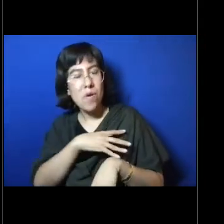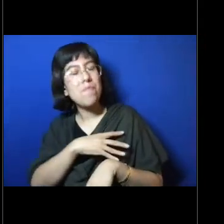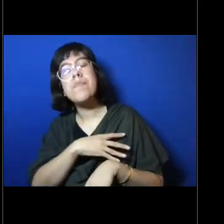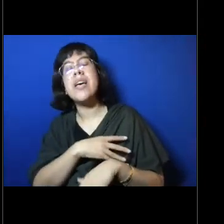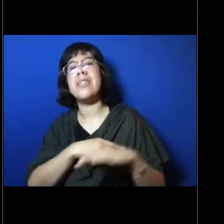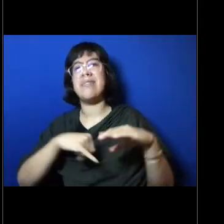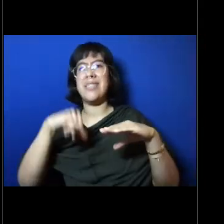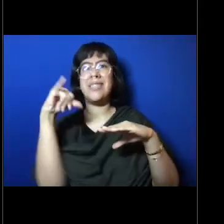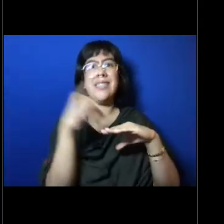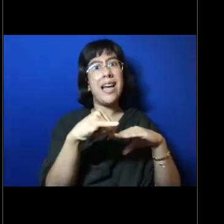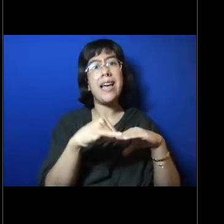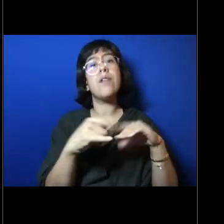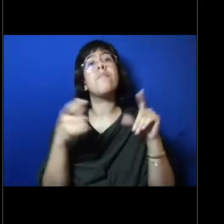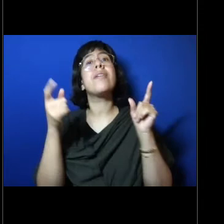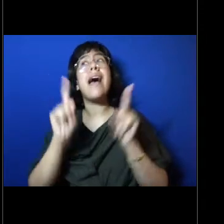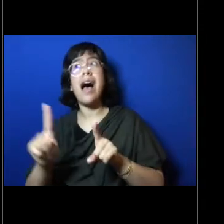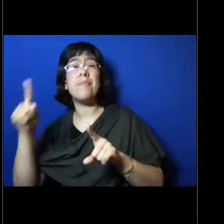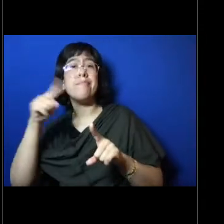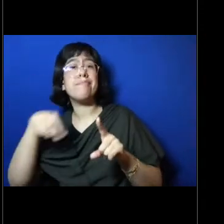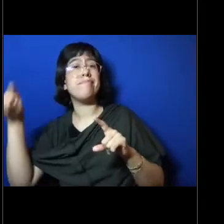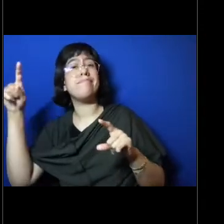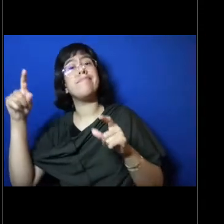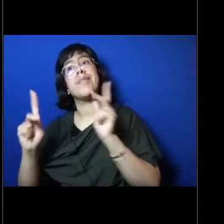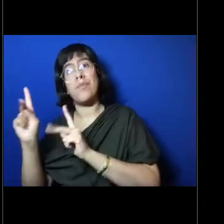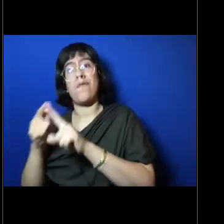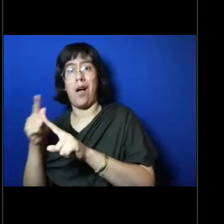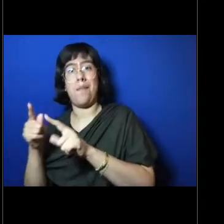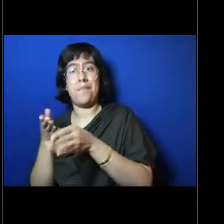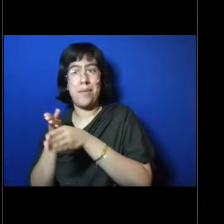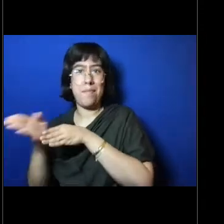by mainlanders. And they chose to go,